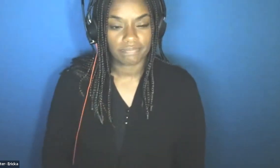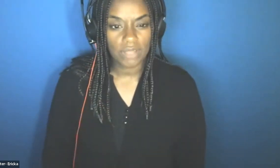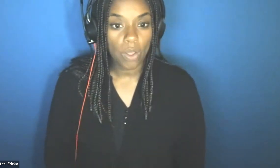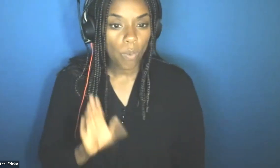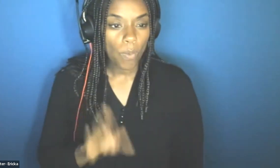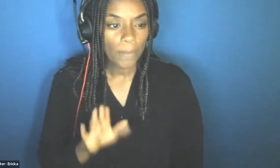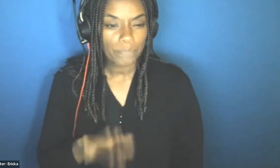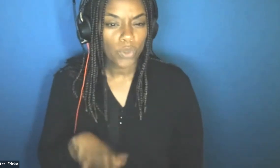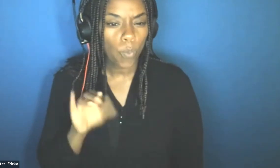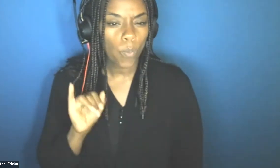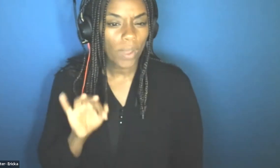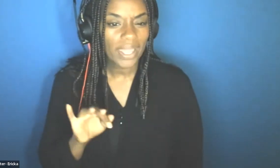Keep in mind that Julie is under the treatment of a doctor, taking a prescribed medication.